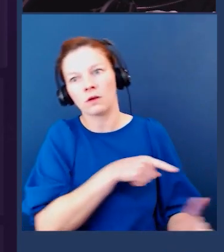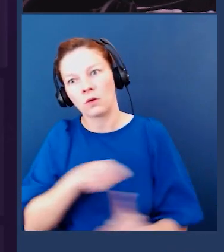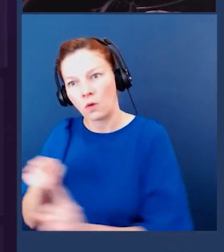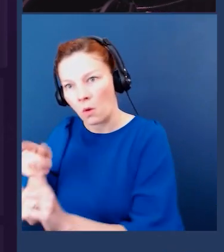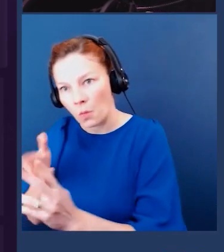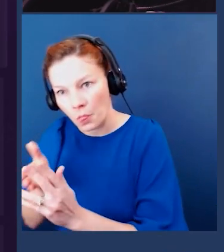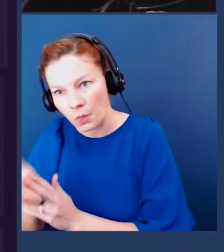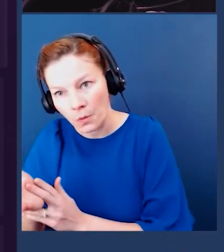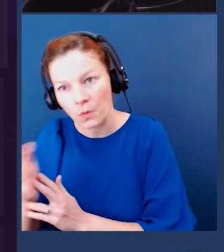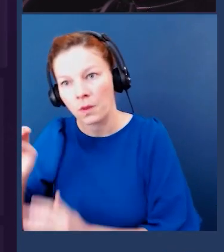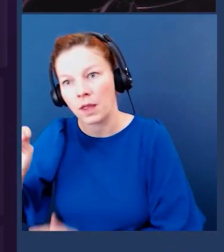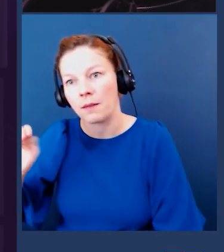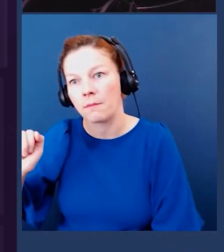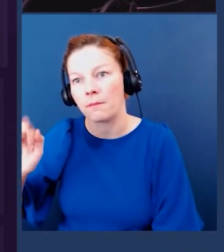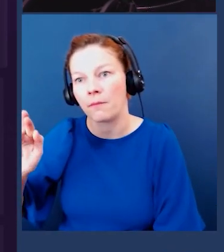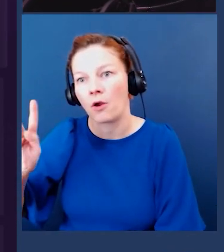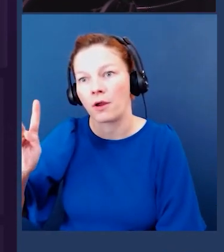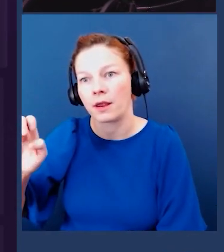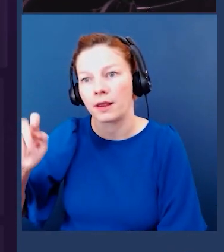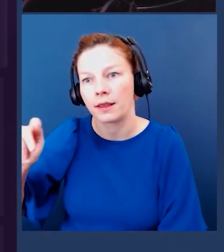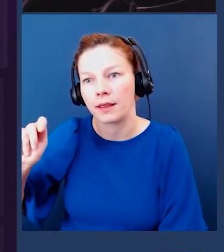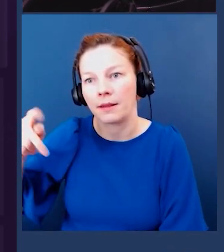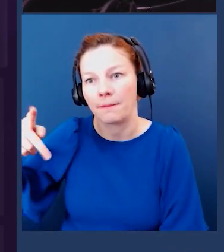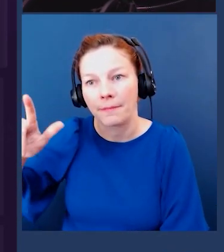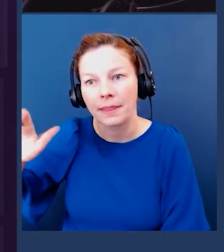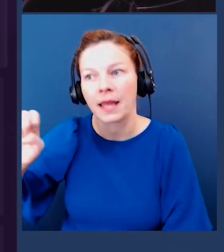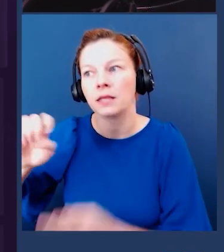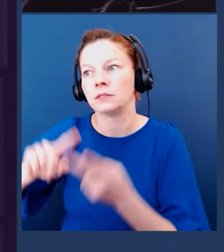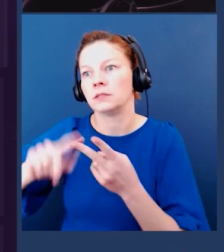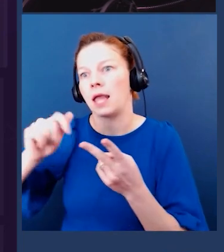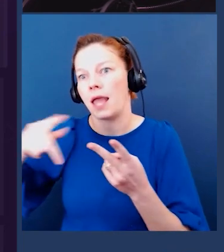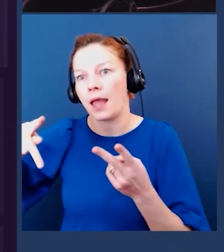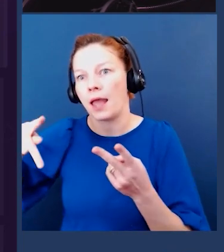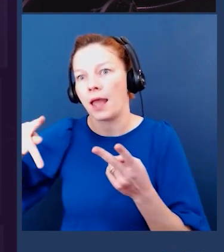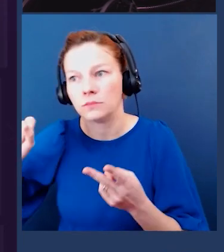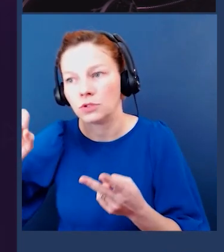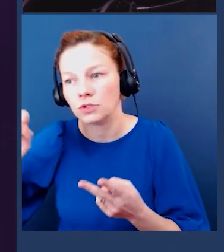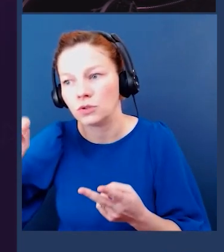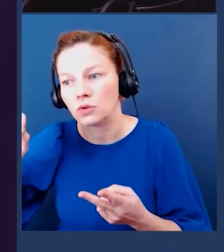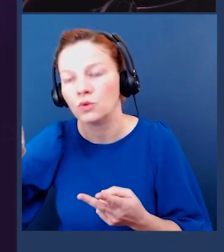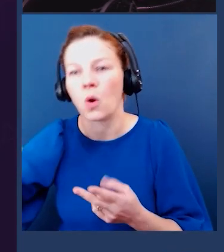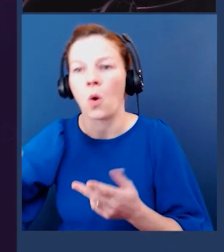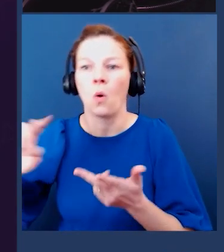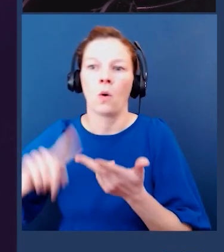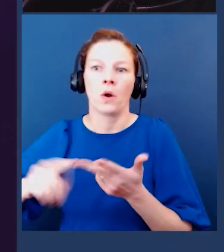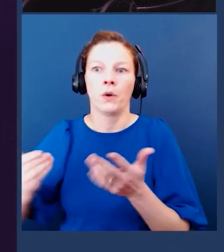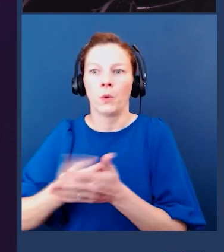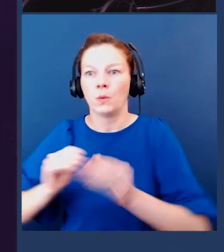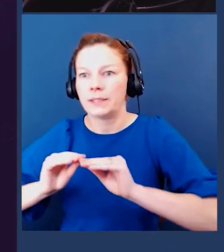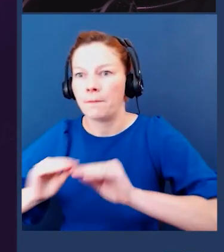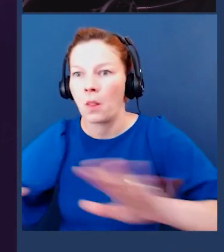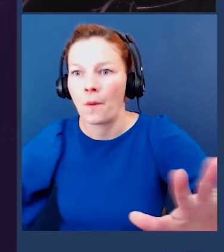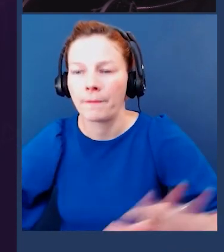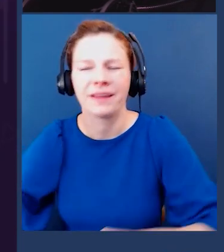deployment process. I'm going to go out with maybe quickly mission system ability to have like,